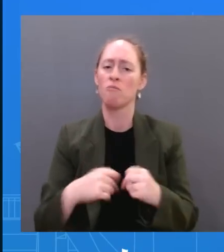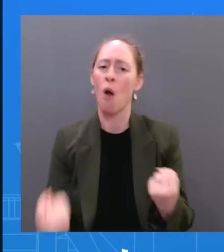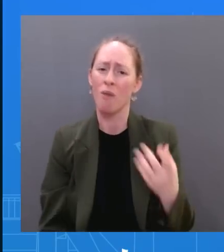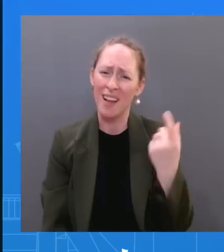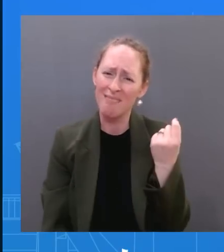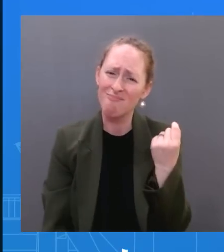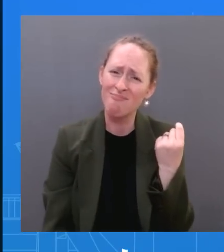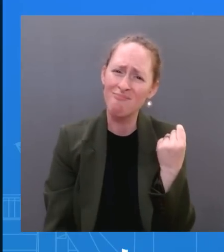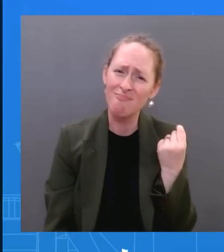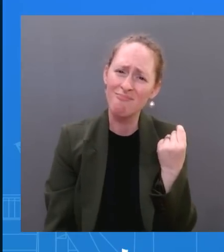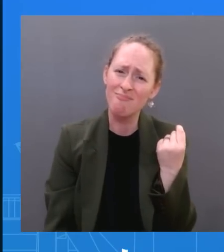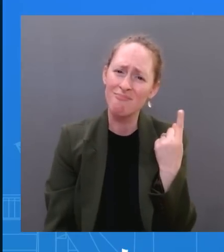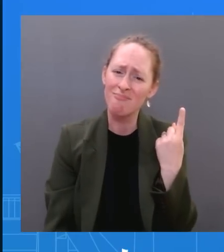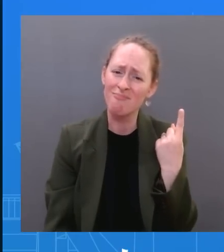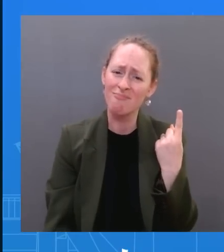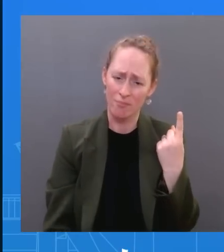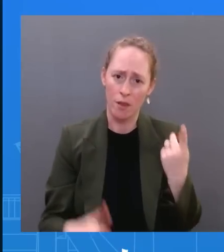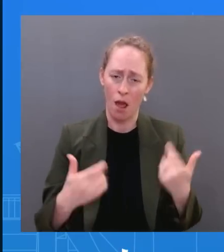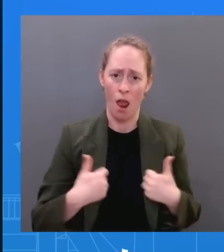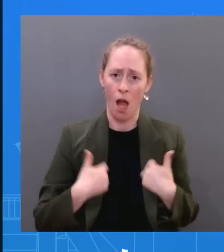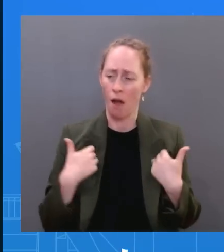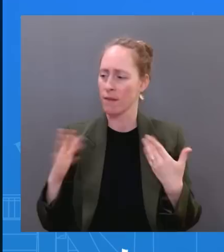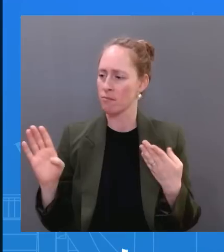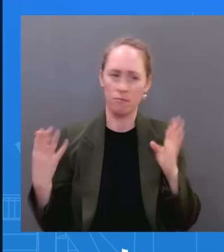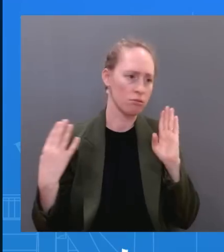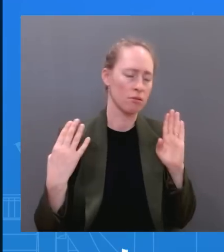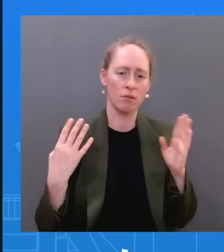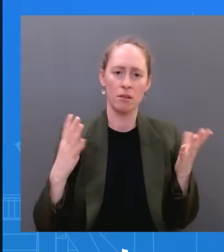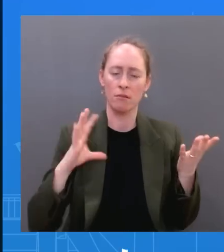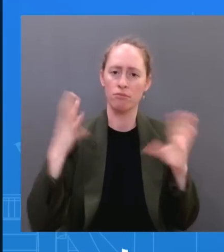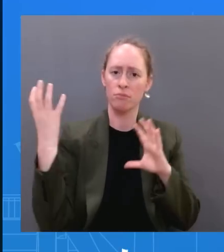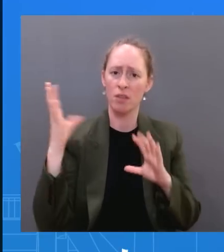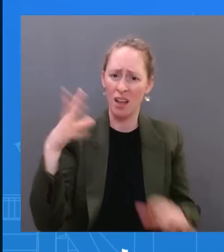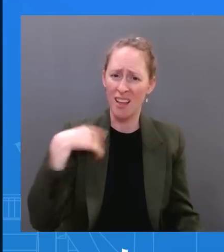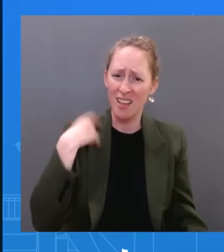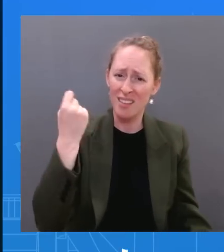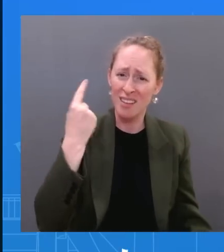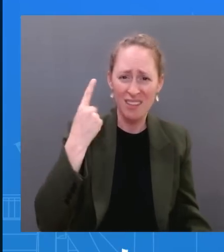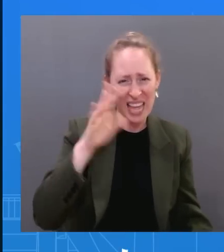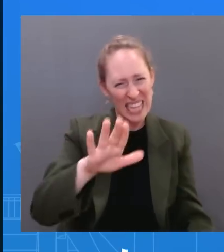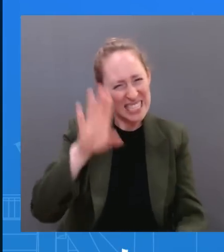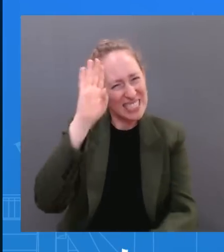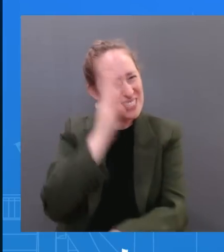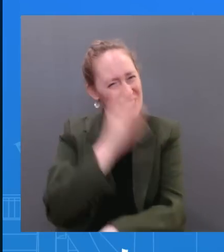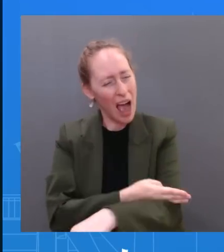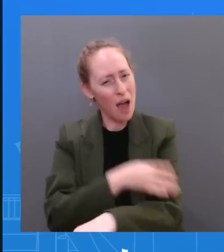And so we'll continue to engage with Mr. Oliver, as -- as Ambassador Rice has.